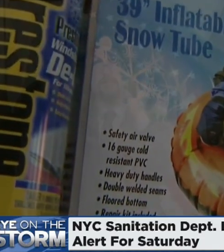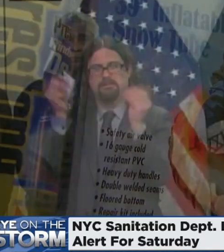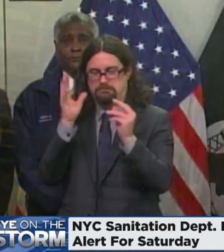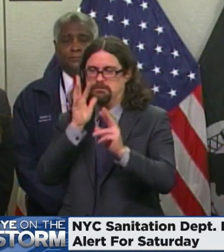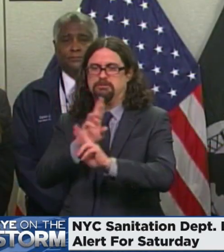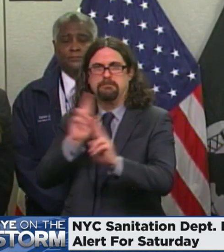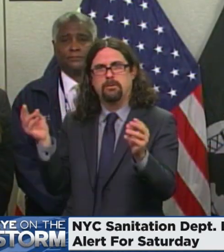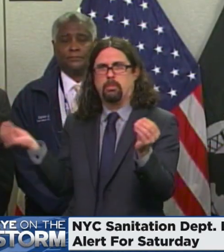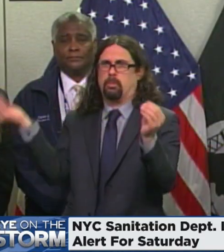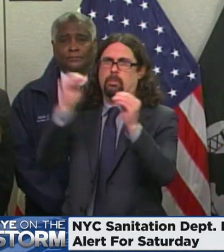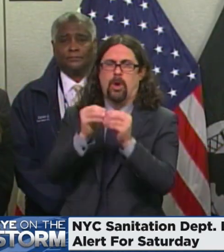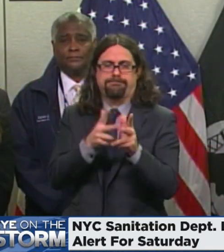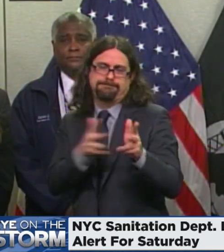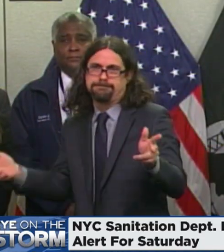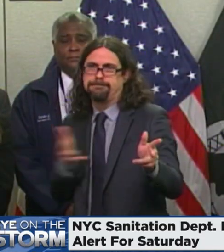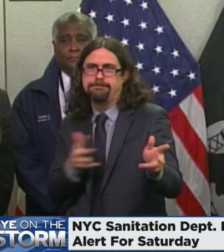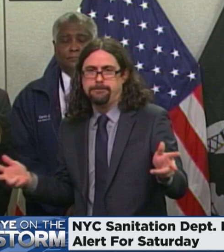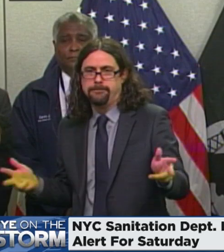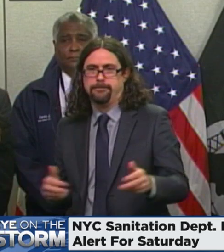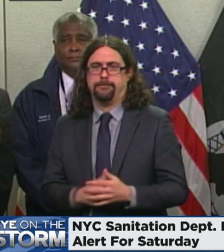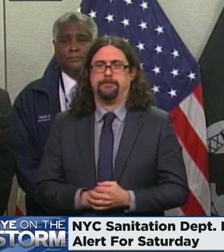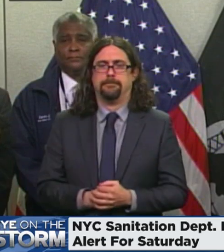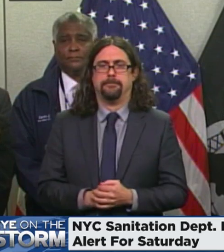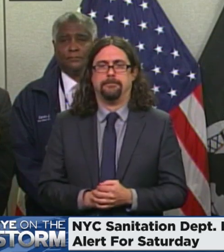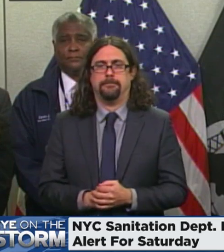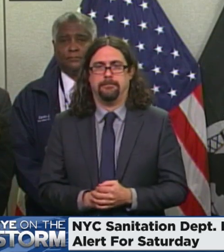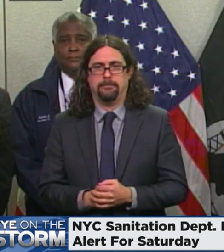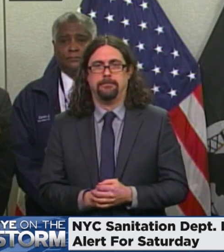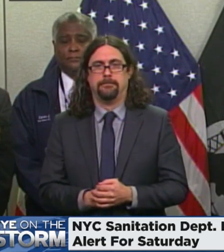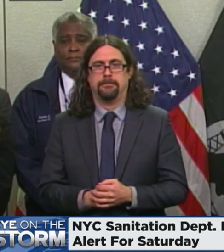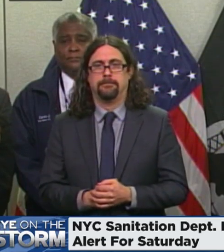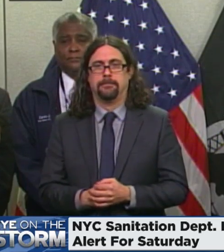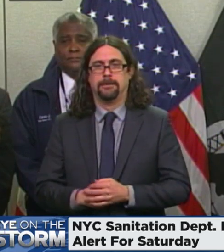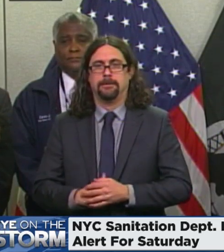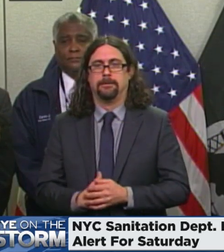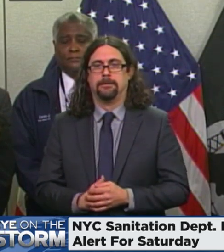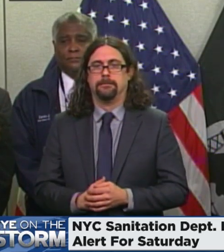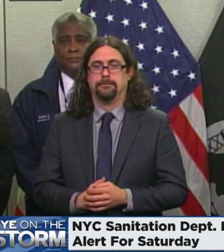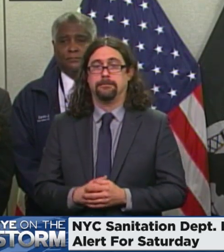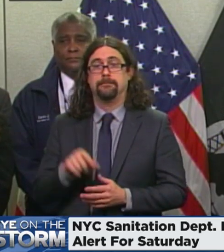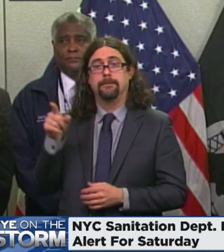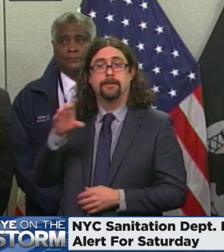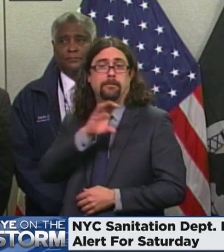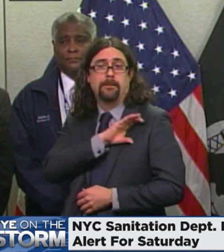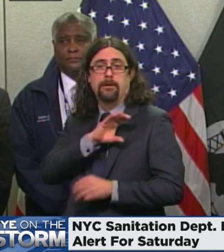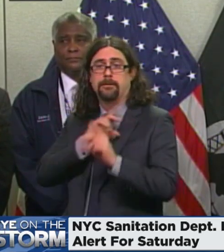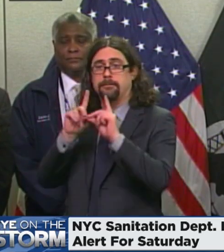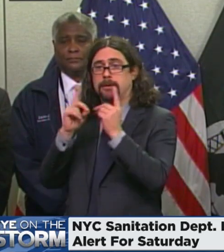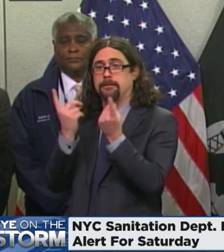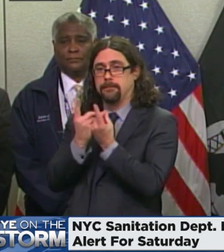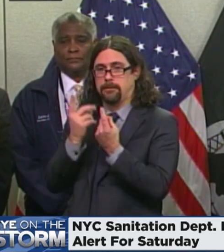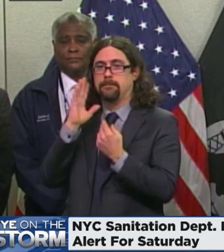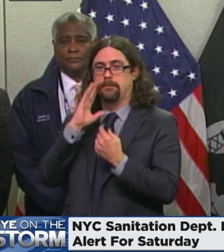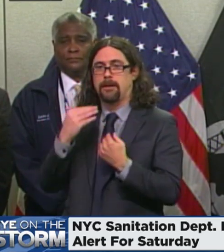EMTs, AND THEY WILL HAVE SPECIALIZED UNITS OUT ON THE ROAD THROUGHOUT THE STORM. THIS IS TRUE OF THE POLICE DEPARTMENT AS WELL.